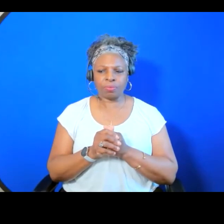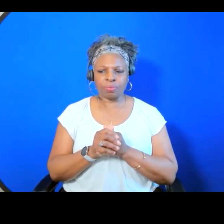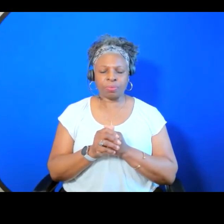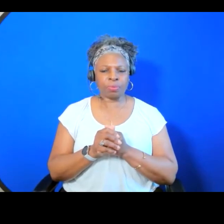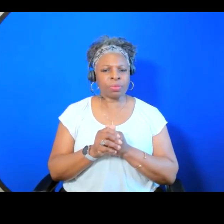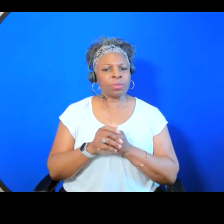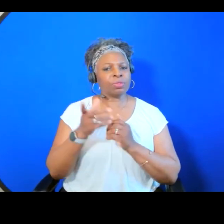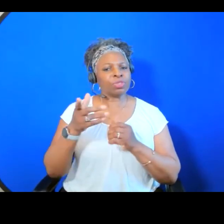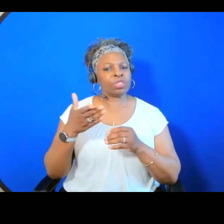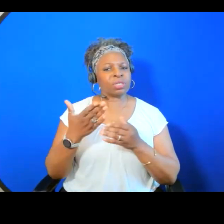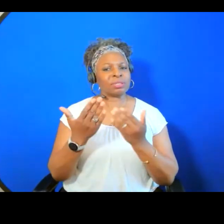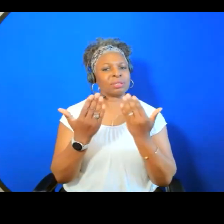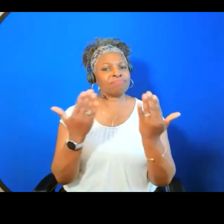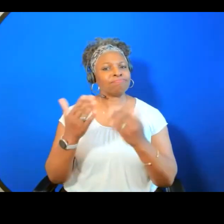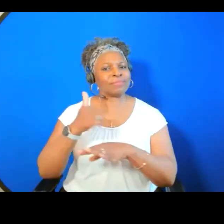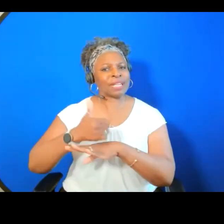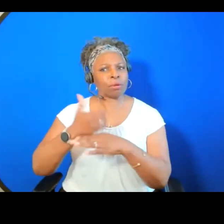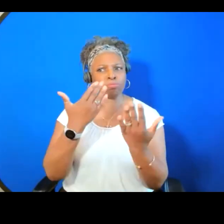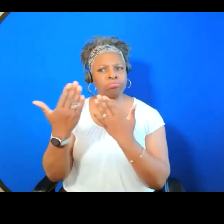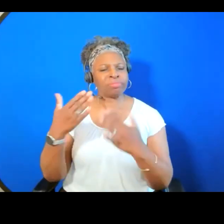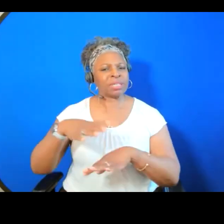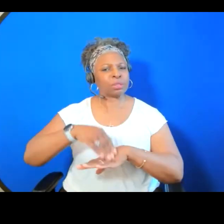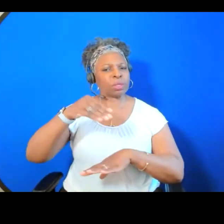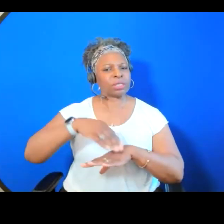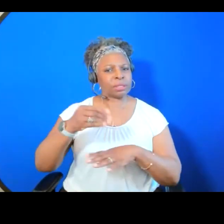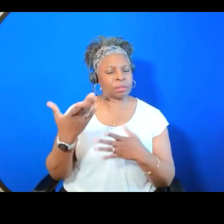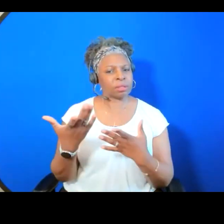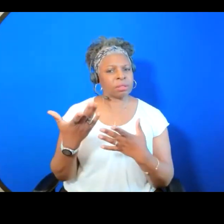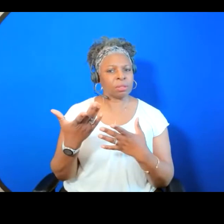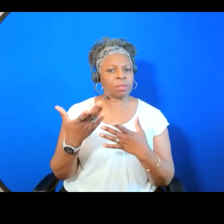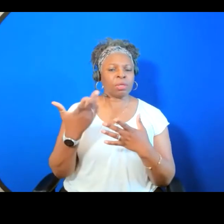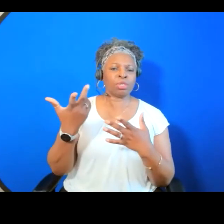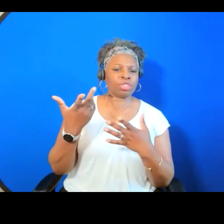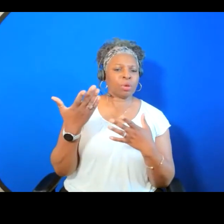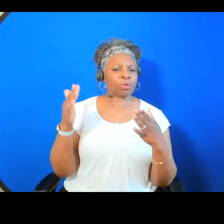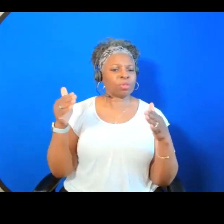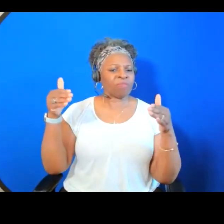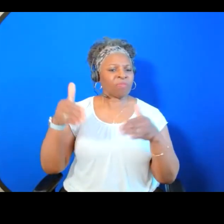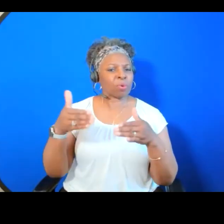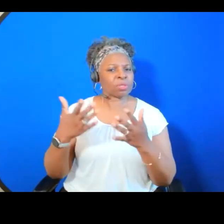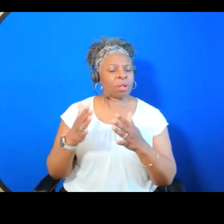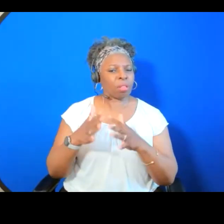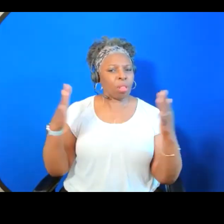Ulrika also curator-at-large for Black Archives Sweden and SETTINGS.